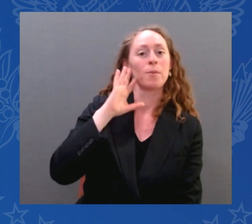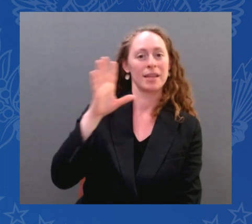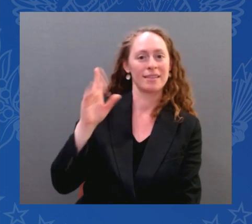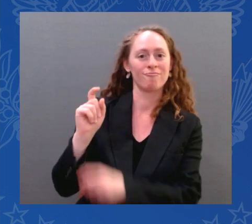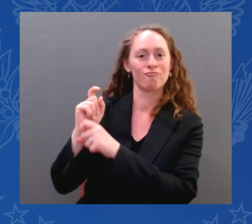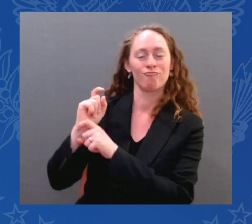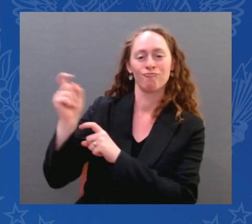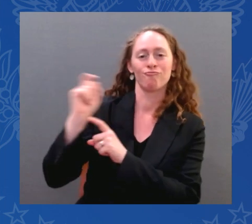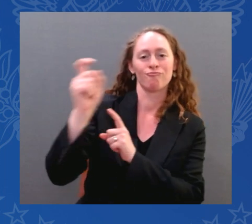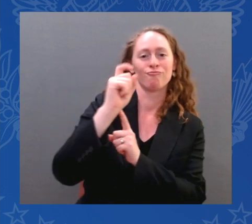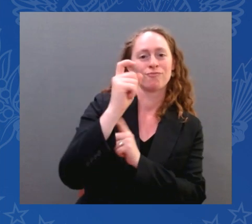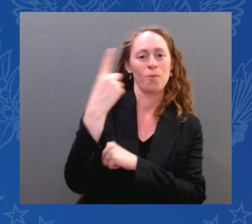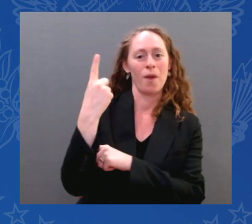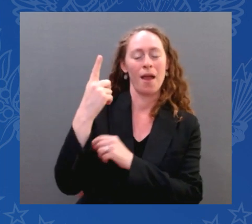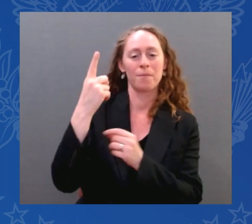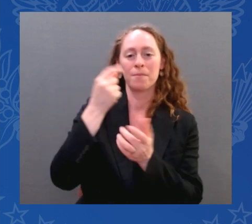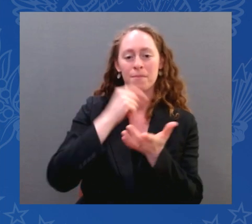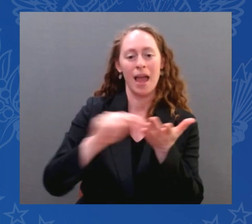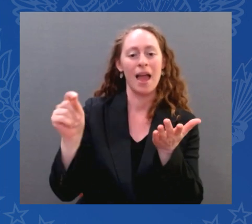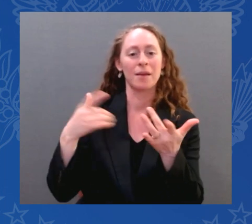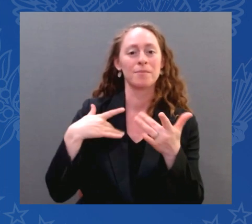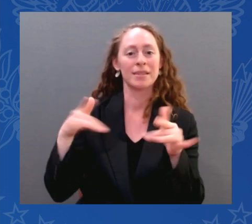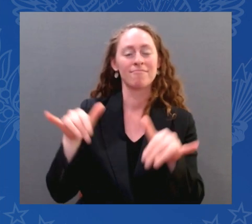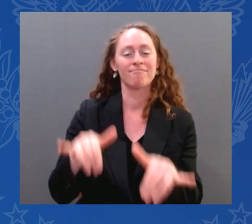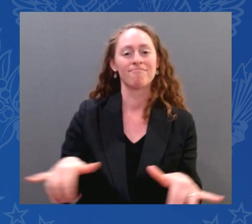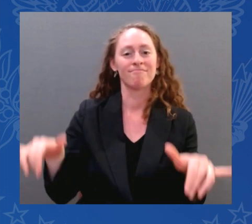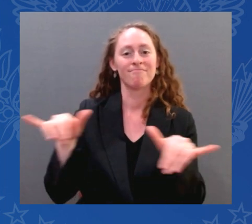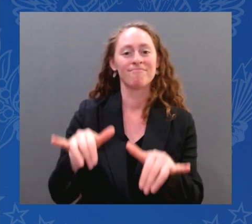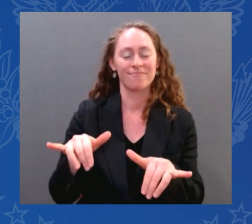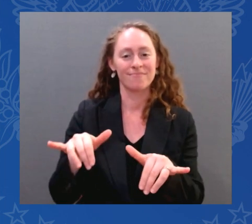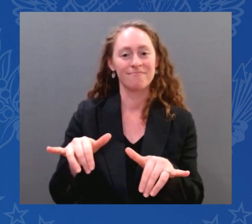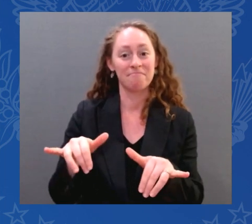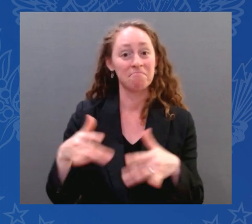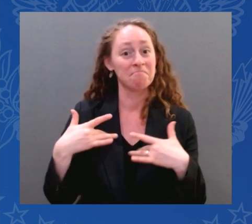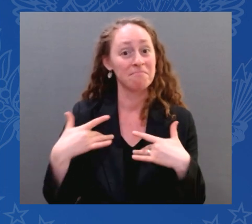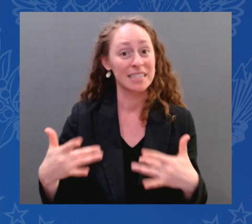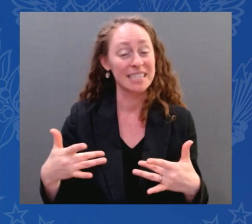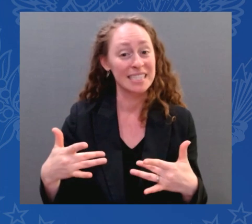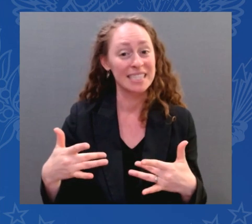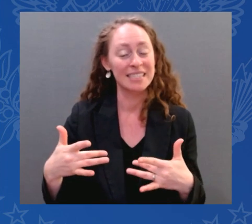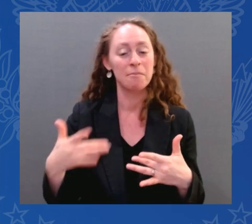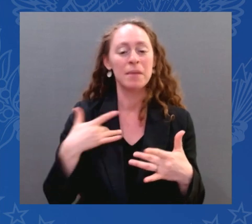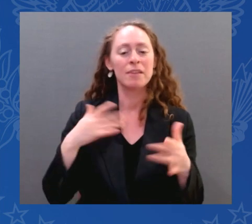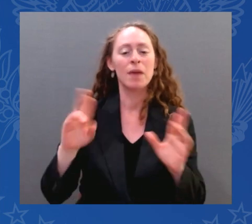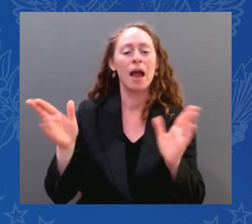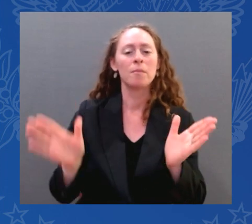we haven't gotten cheap on you get a pen and box. But I'm going to hand this one right over my shoulder.